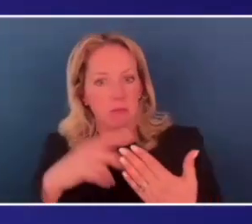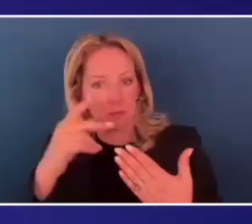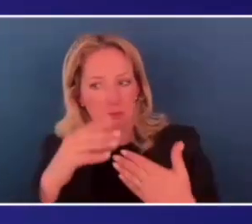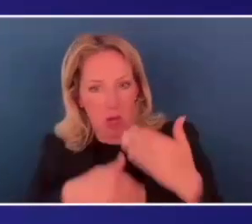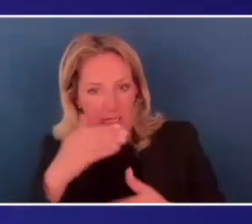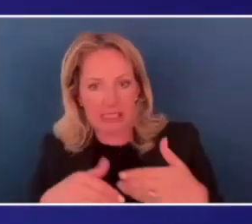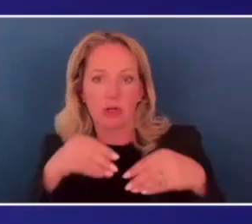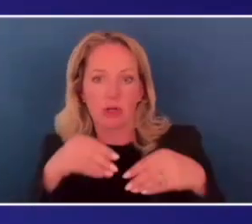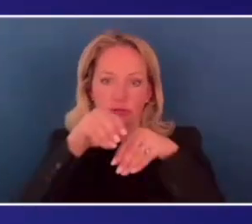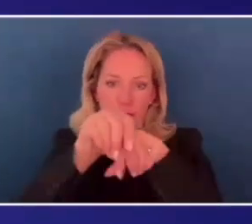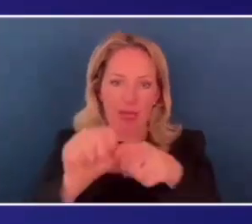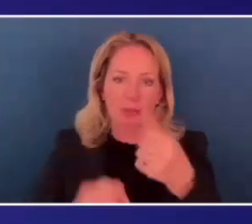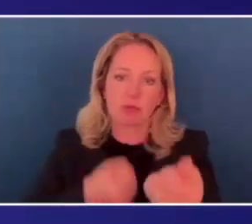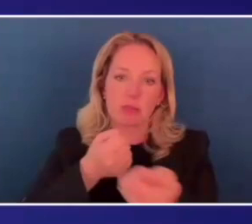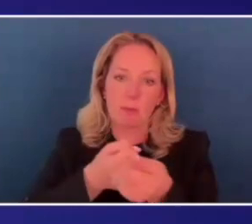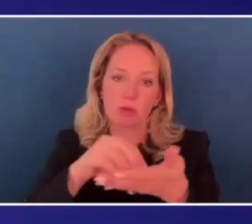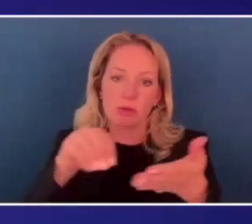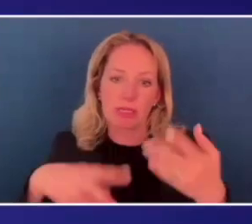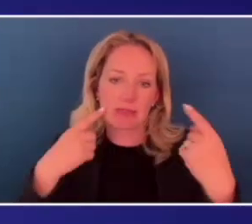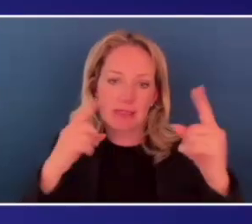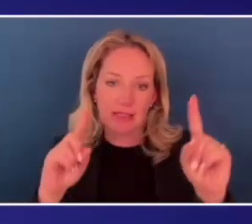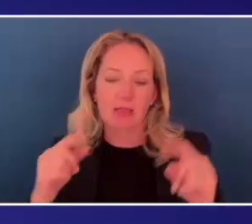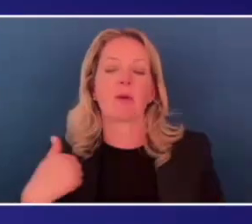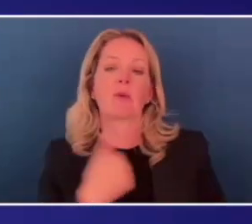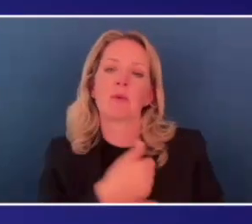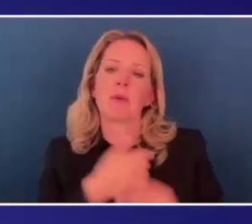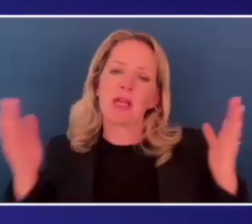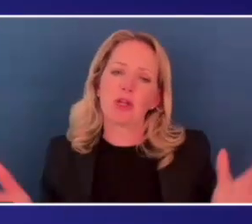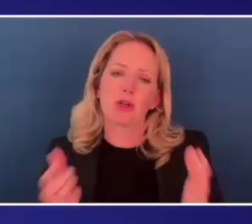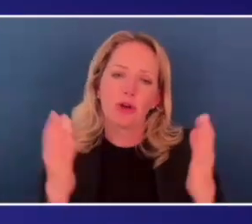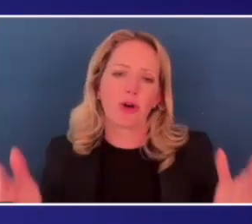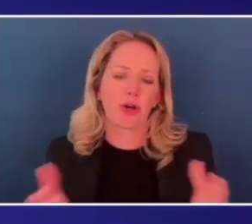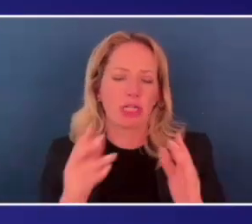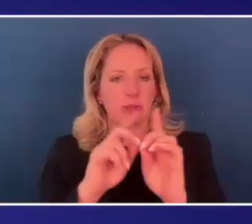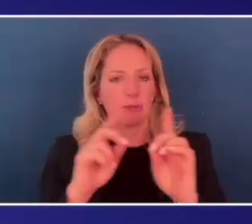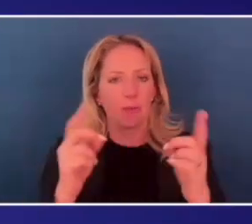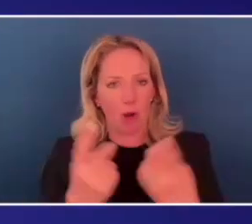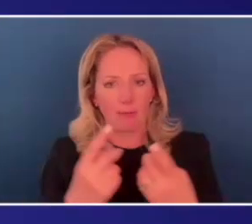To that end, we encourage the department to revisit the regulations around return of Title 4 funds.